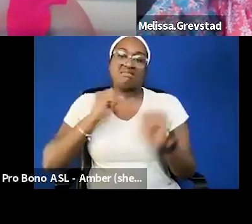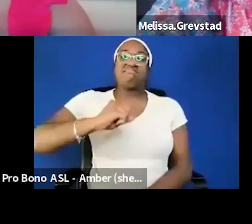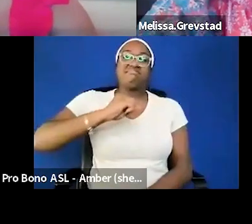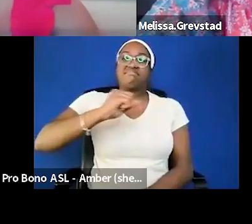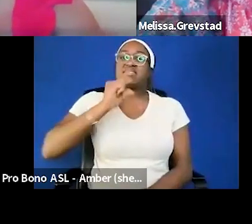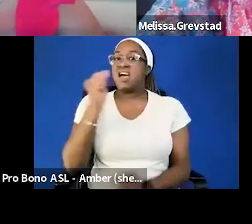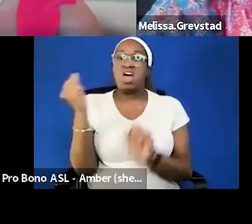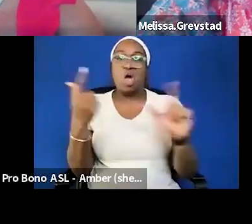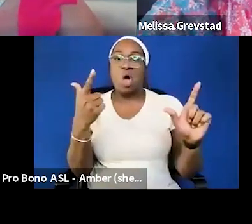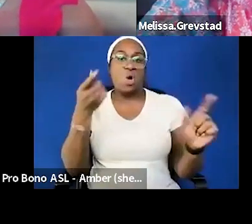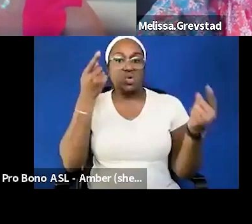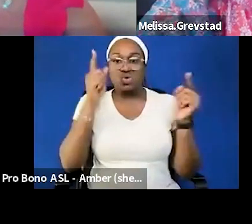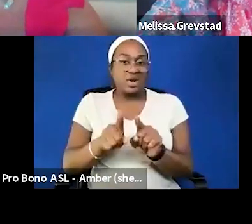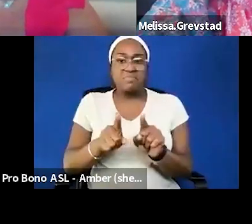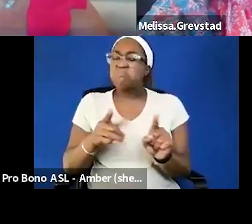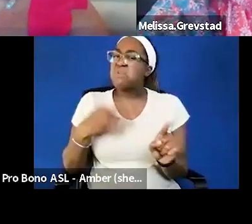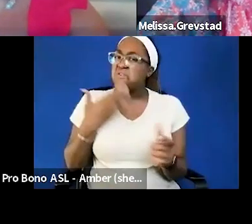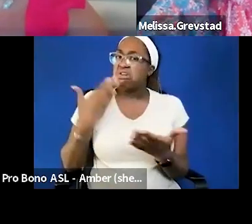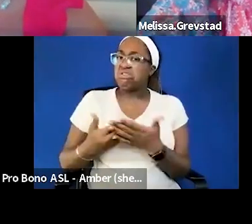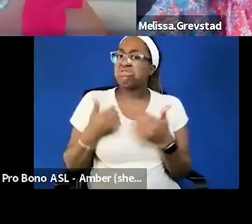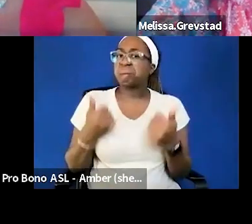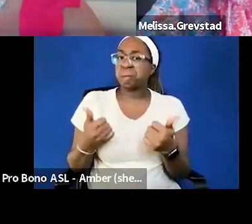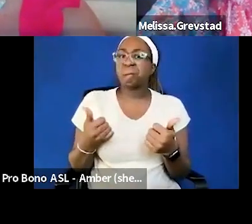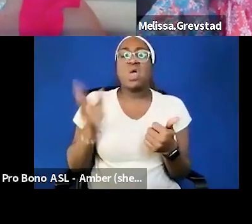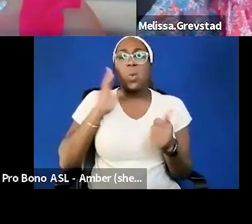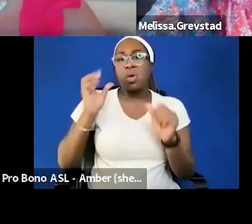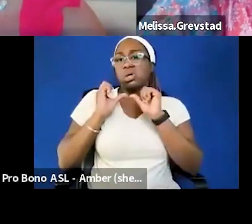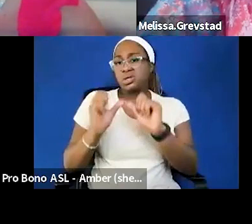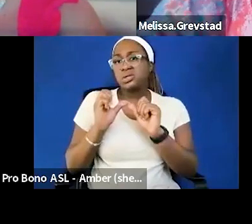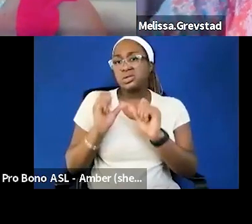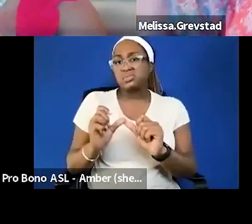But we feel good about where we are and we'll continue to elevate this message